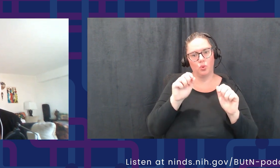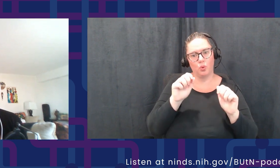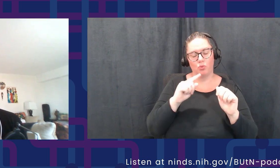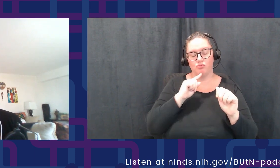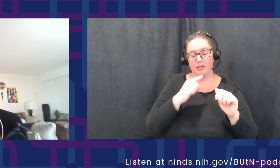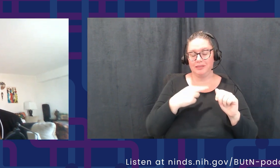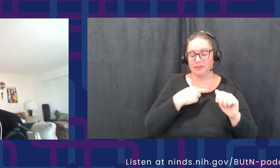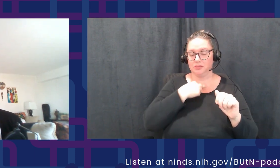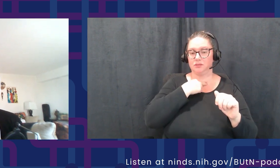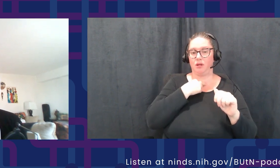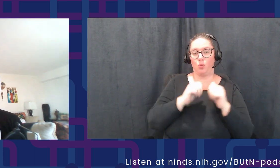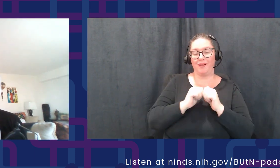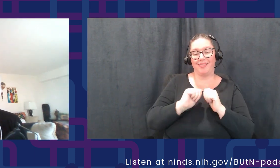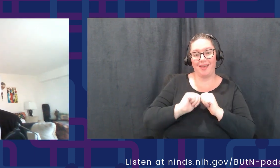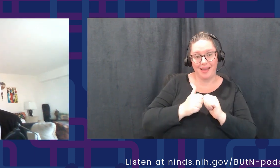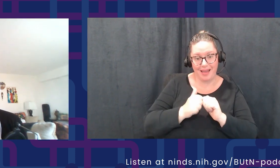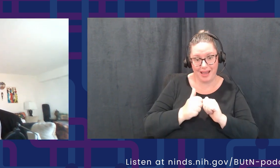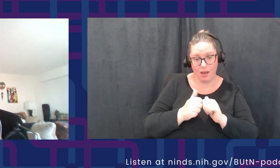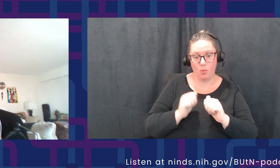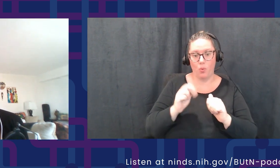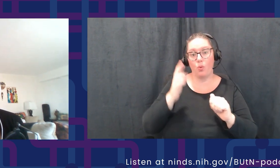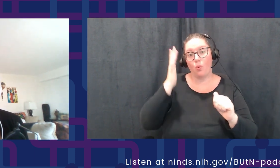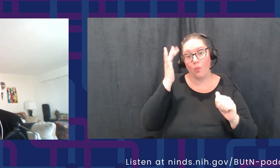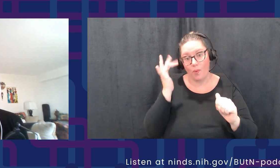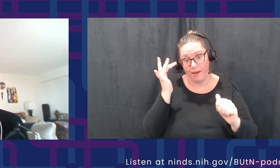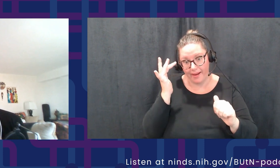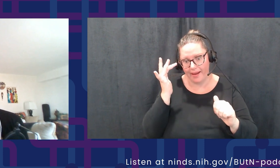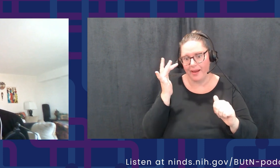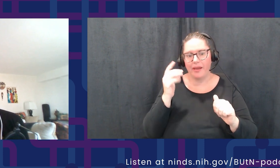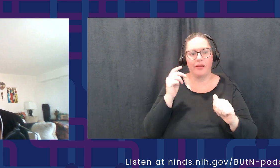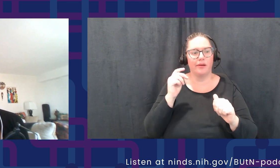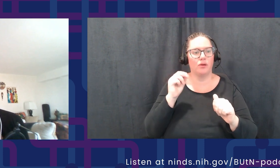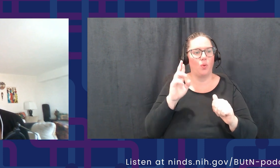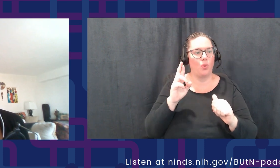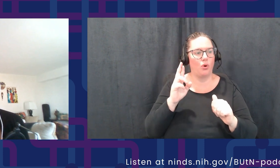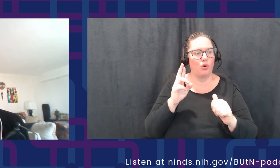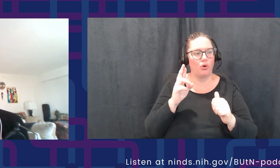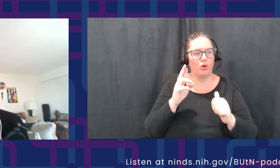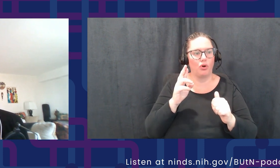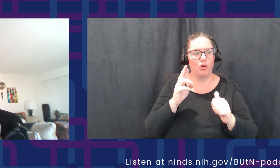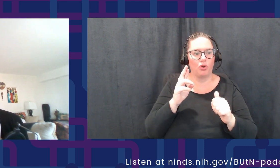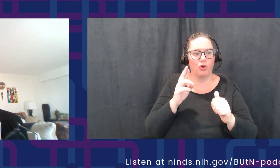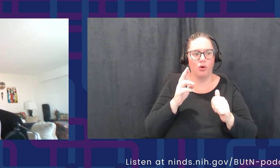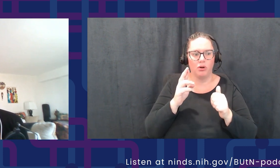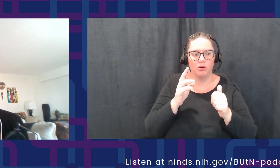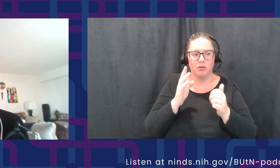really stuck on the how or the why, or maybe some piece along that continuum.